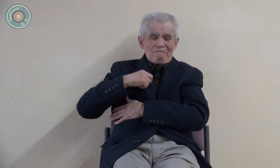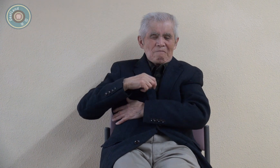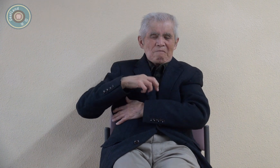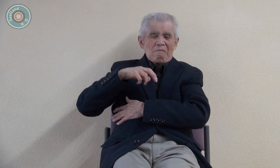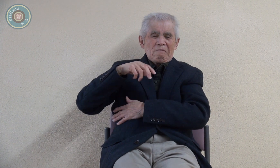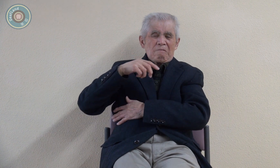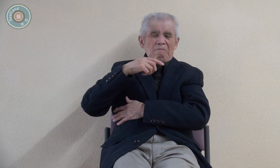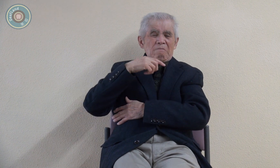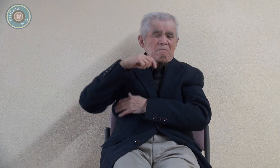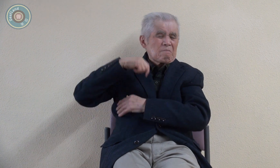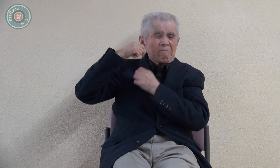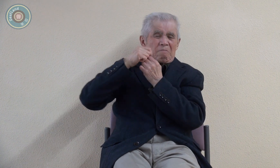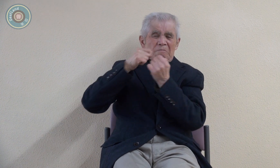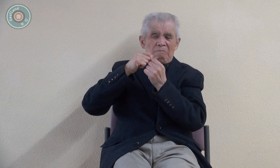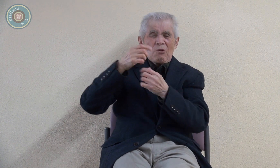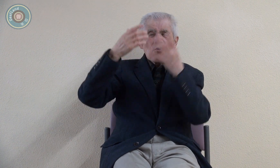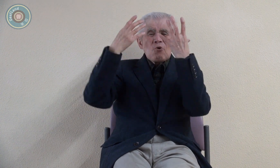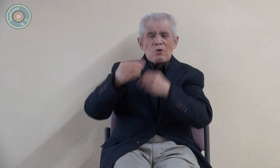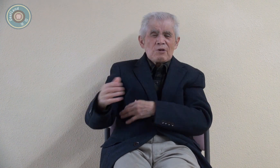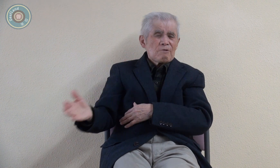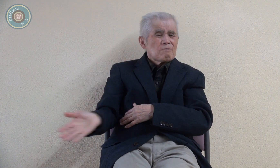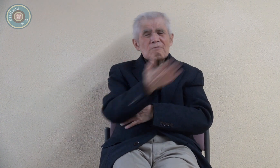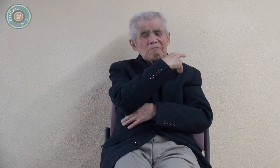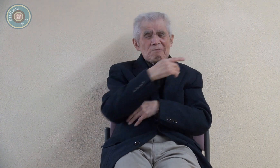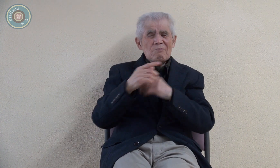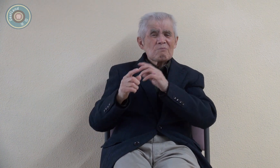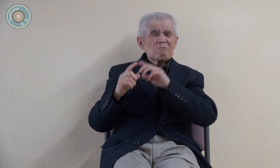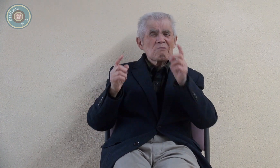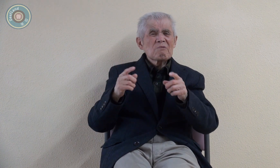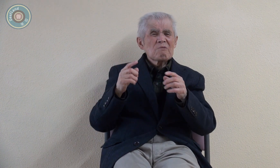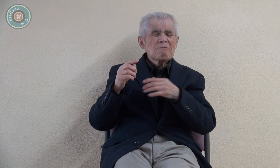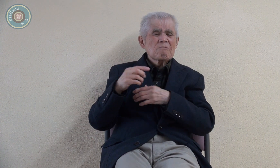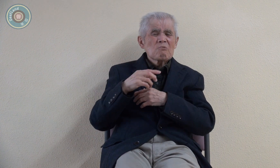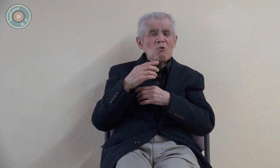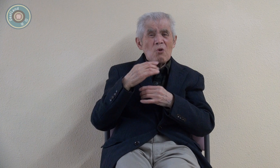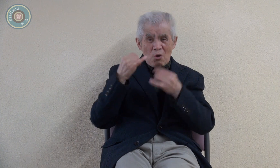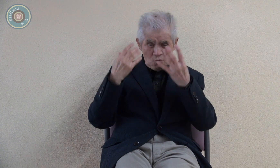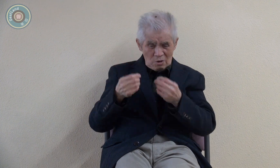All they did was to stabilize the wound